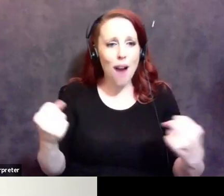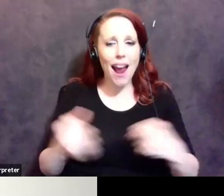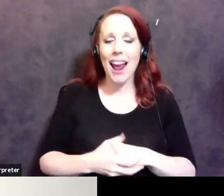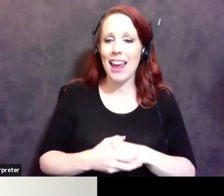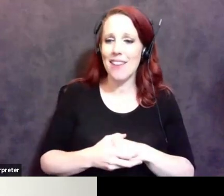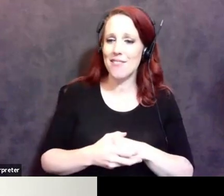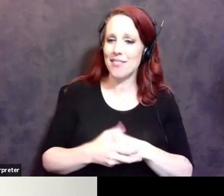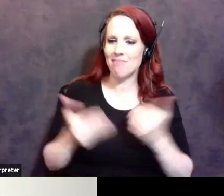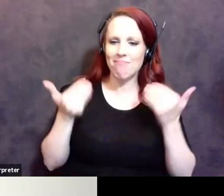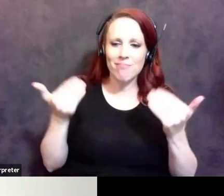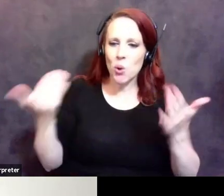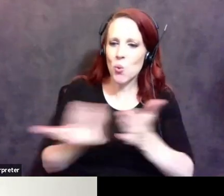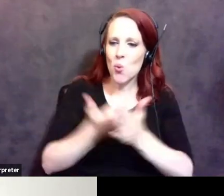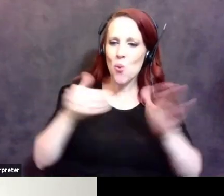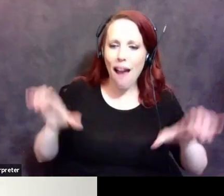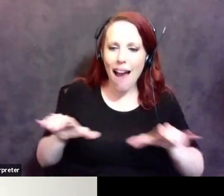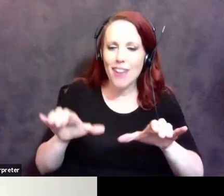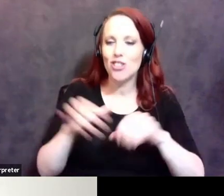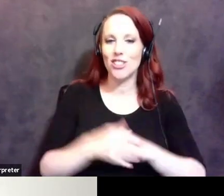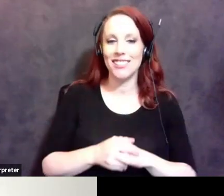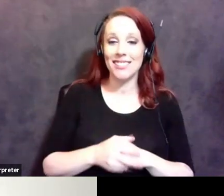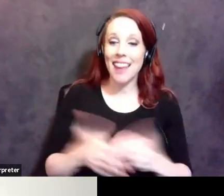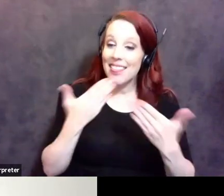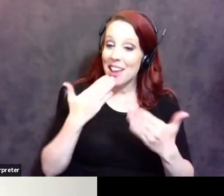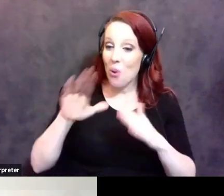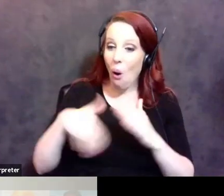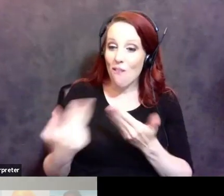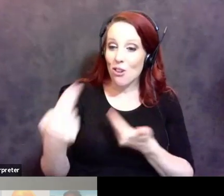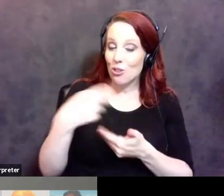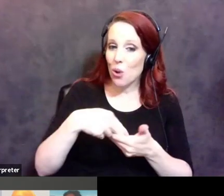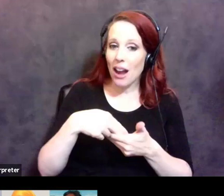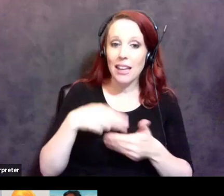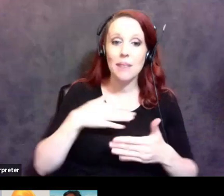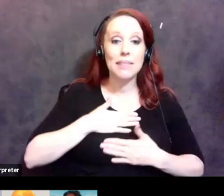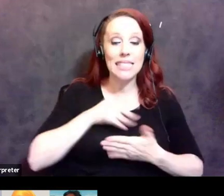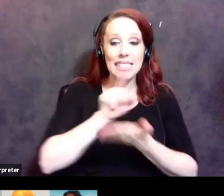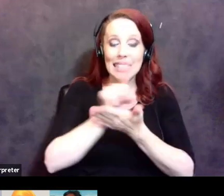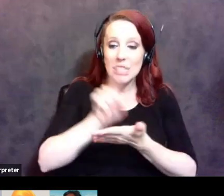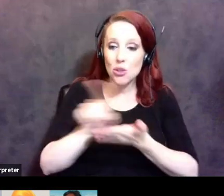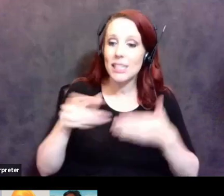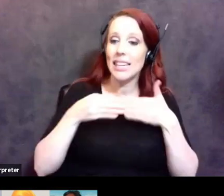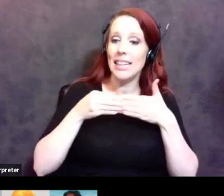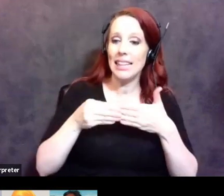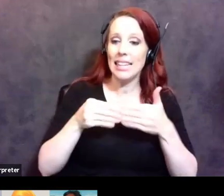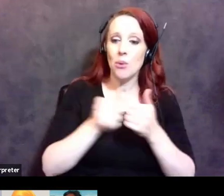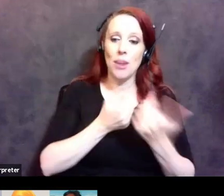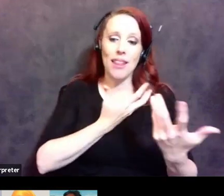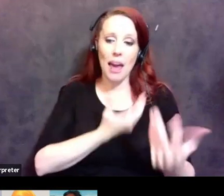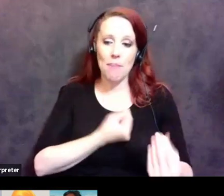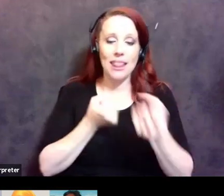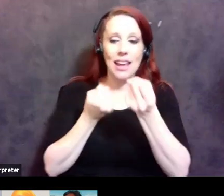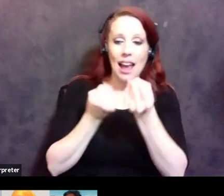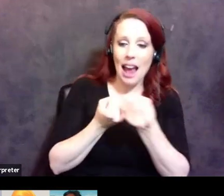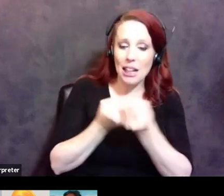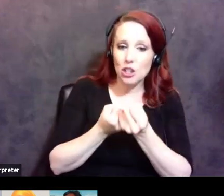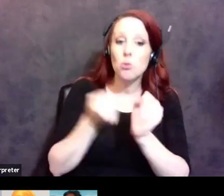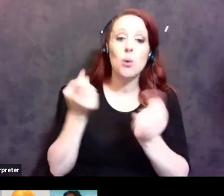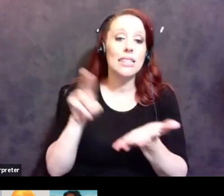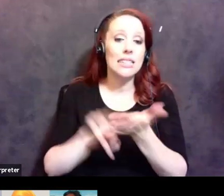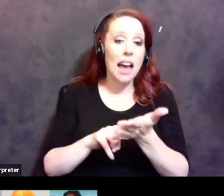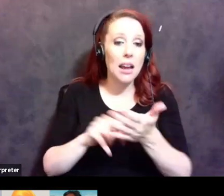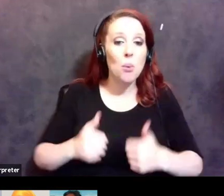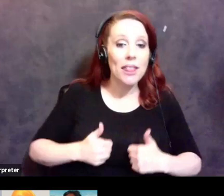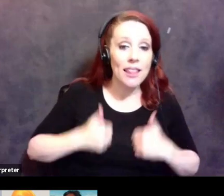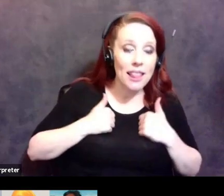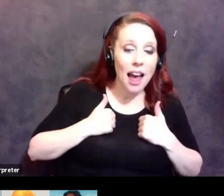take a new action. Thank you all for joining us. Join us each week for leading with empathy and allyship. You can sign up to attend with live audience and Q&A like this